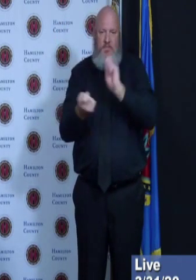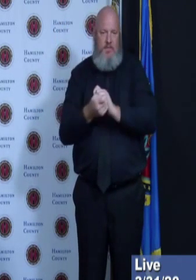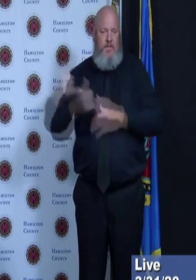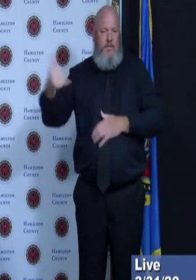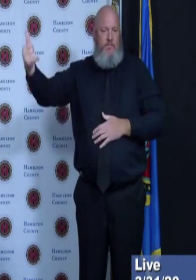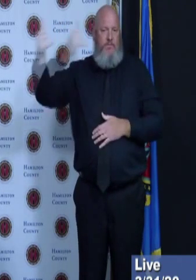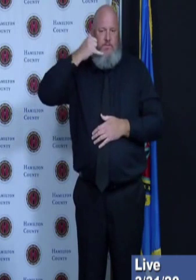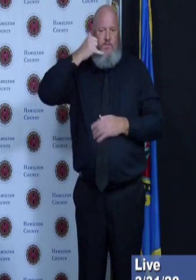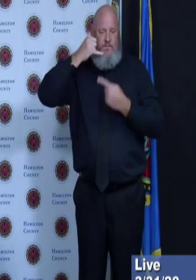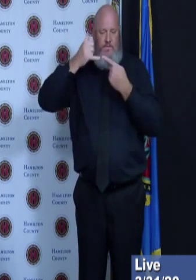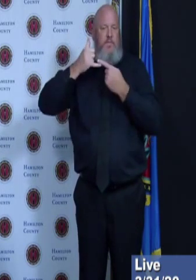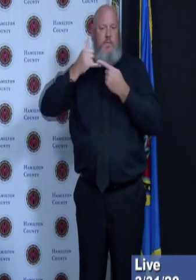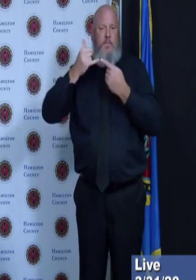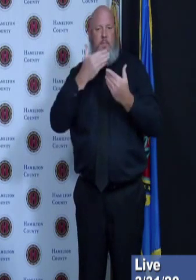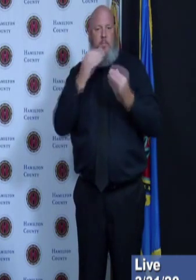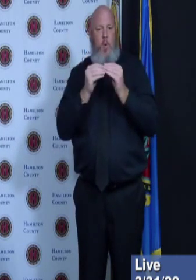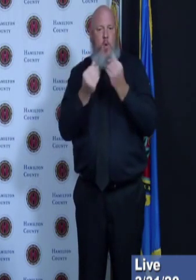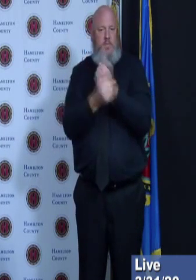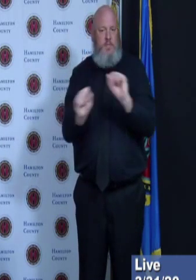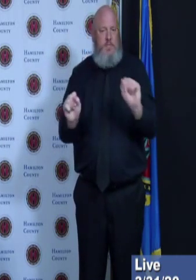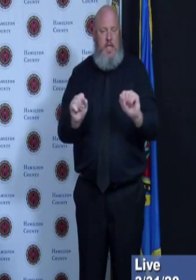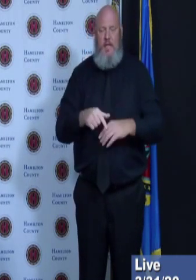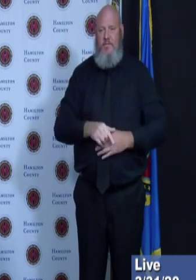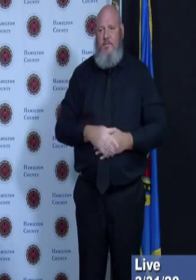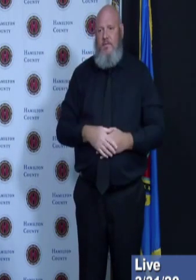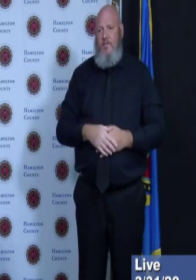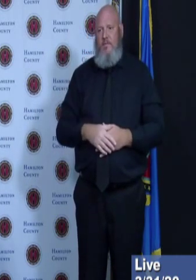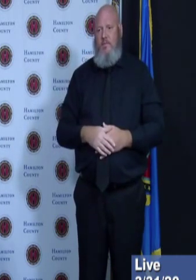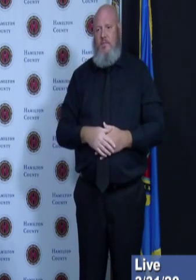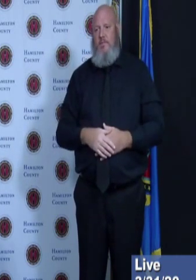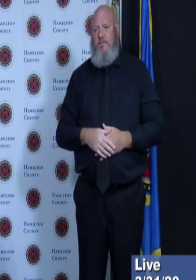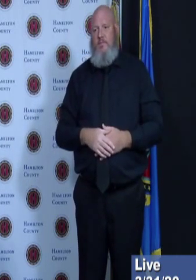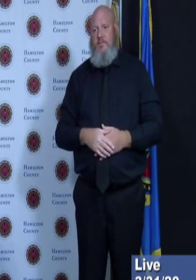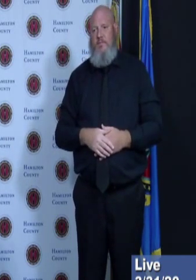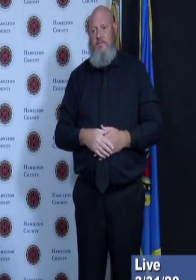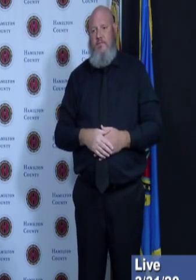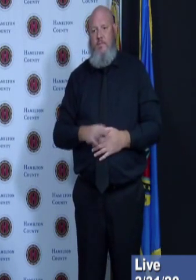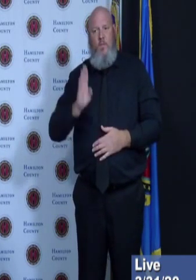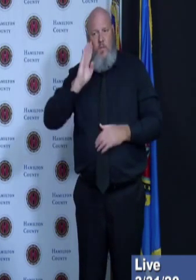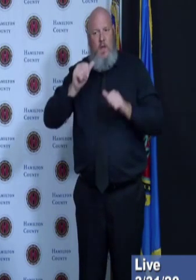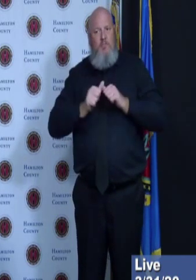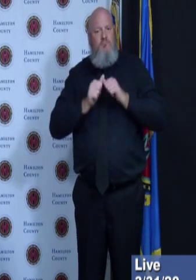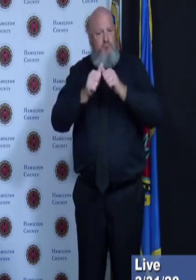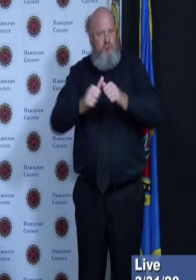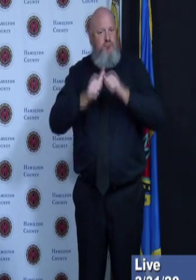as we have to do this but I think the county is open for business I have not